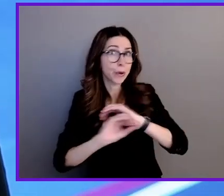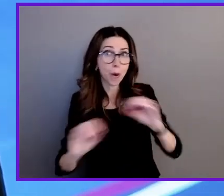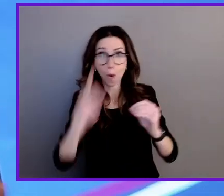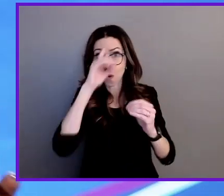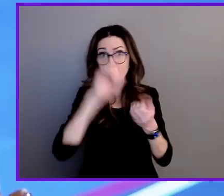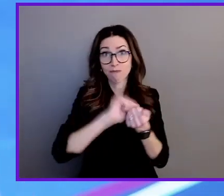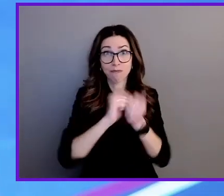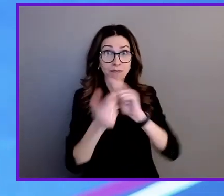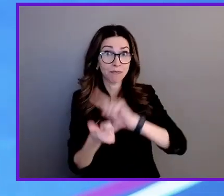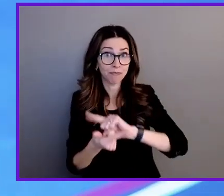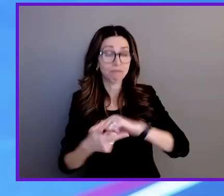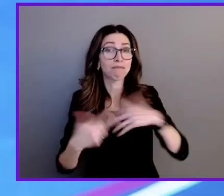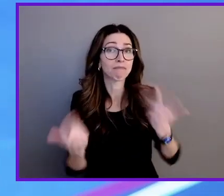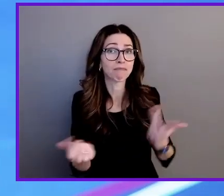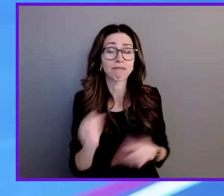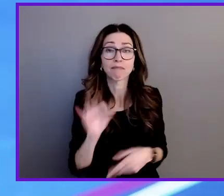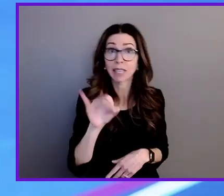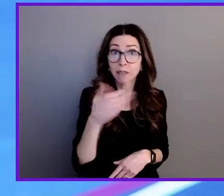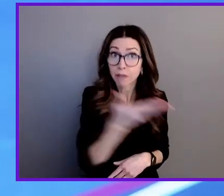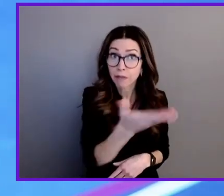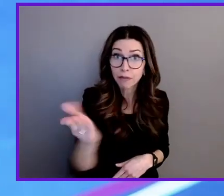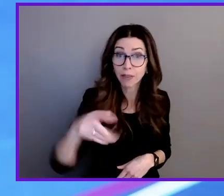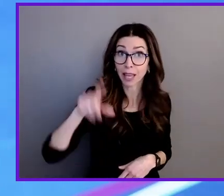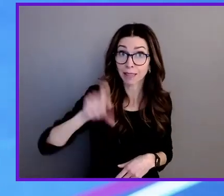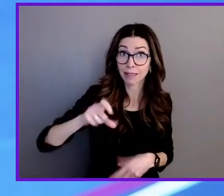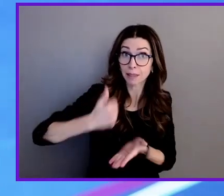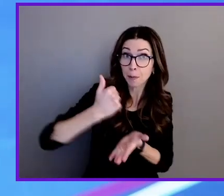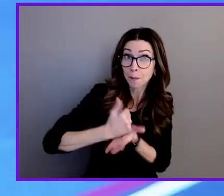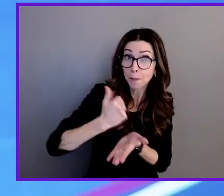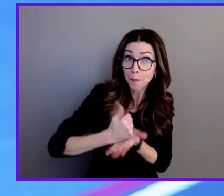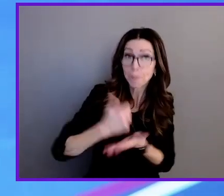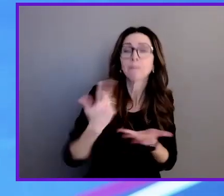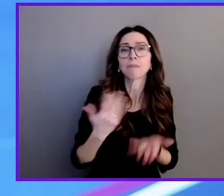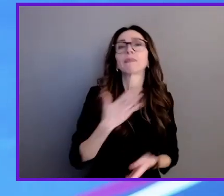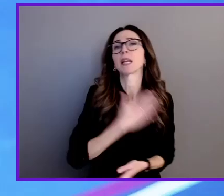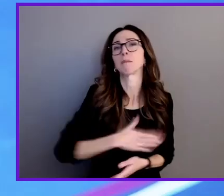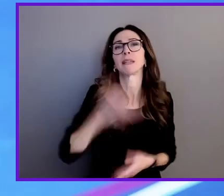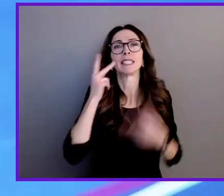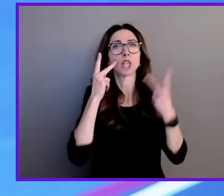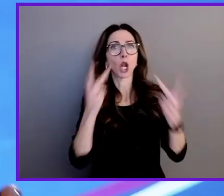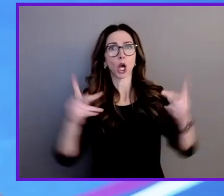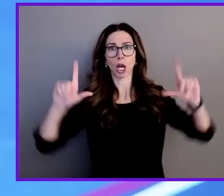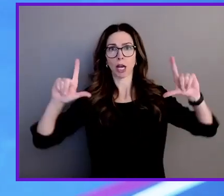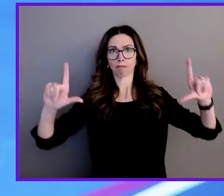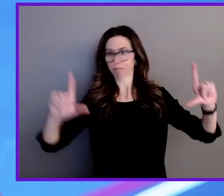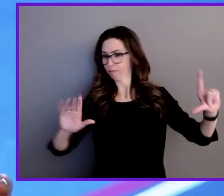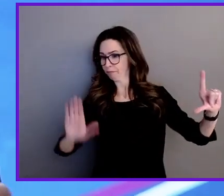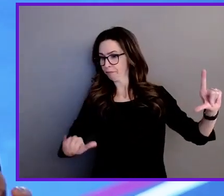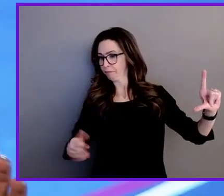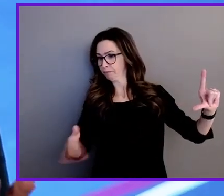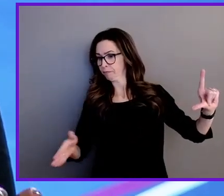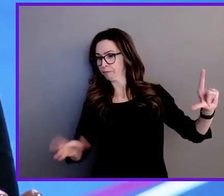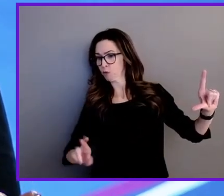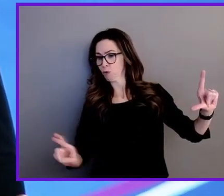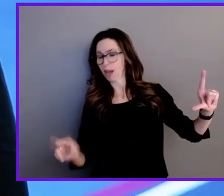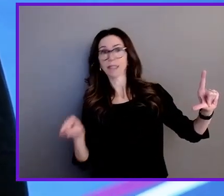at the bottom right corner of the event page. We also have two boxes on the right-hand side of the screen: